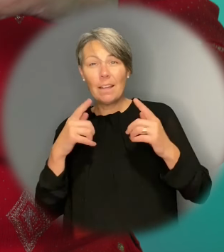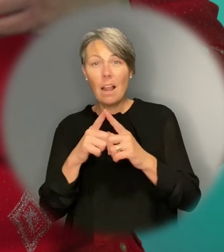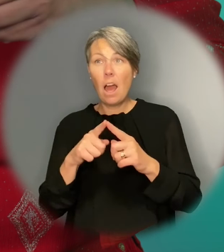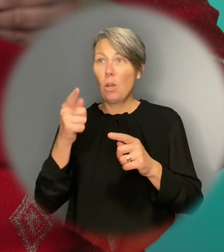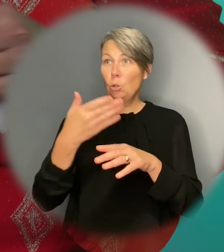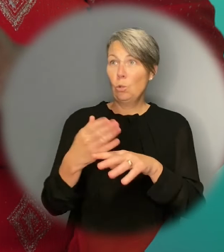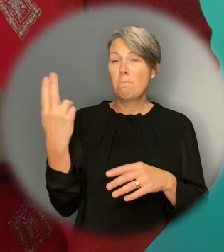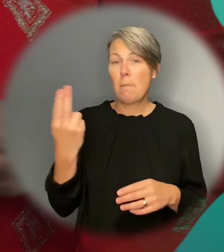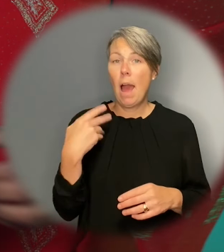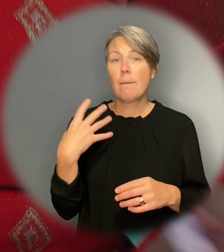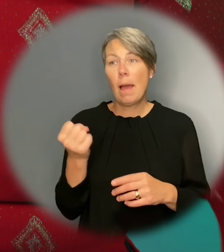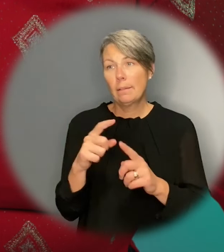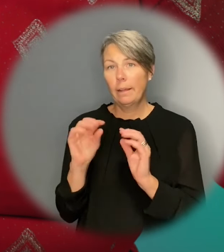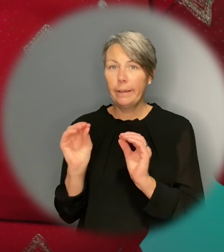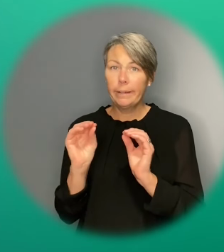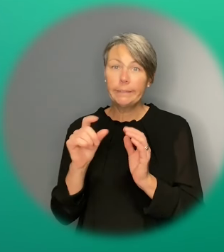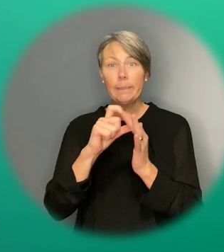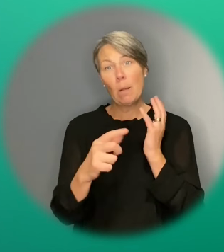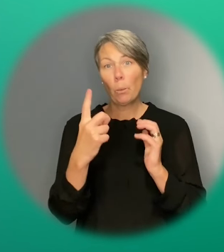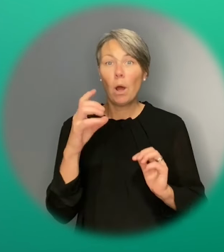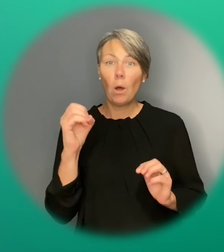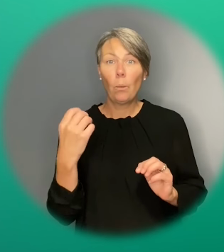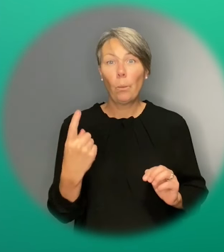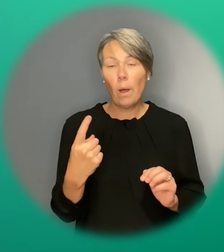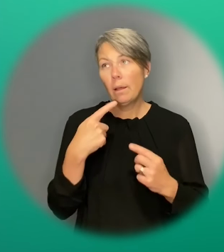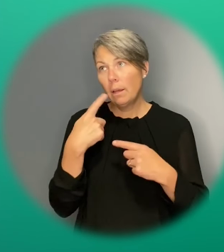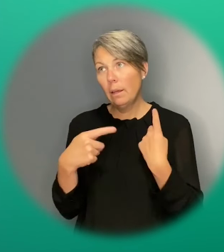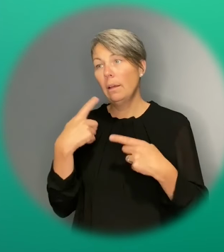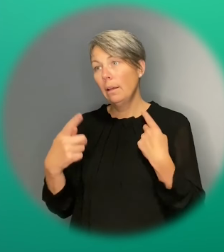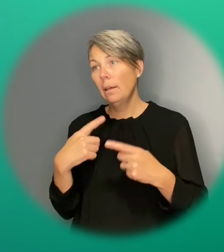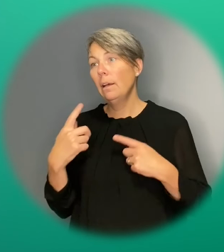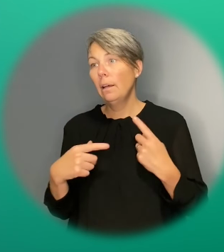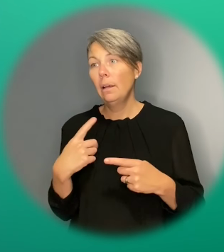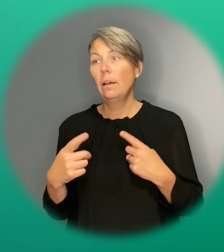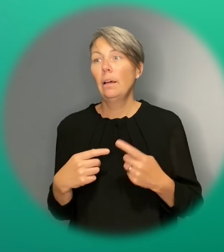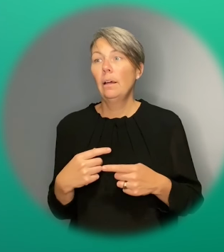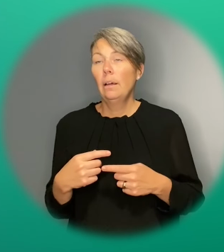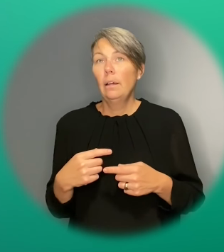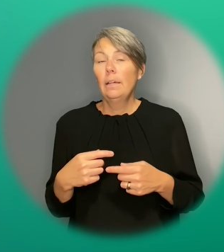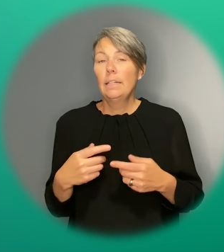That is a mood. How you feel about the 101 thing with any particular person